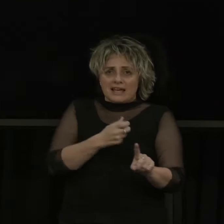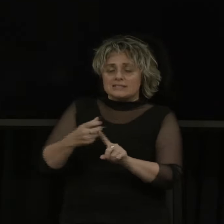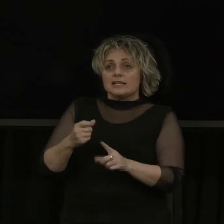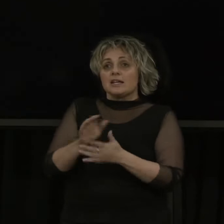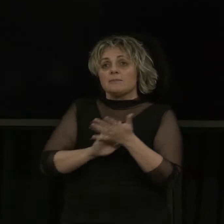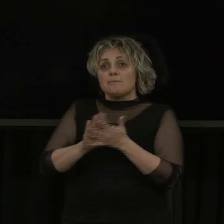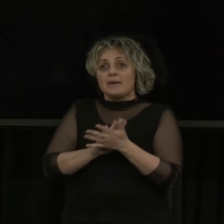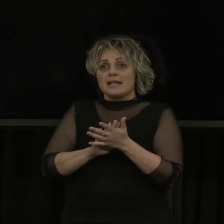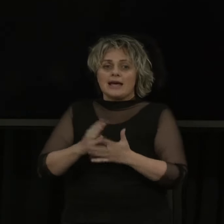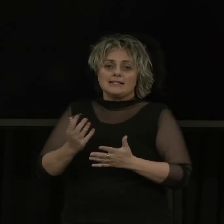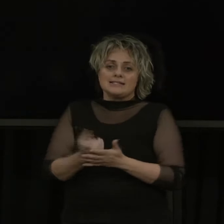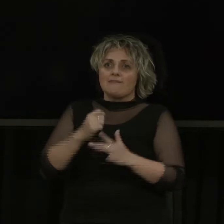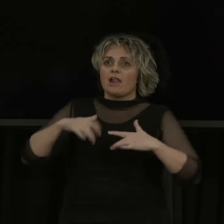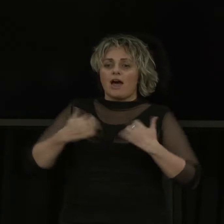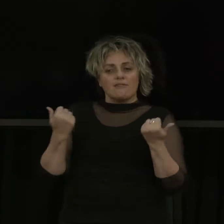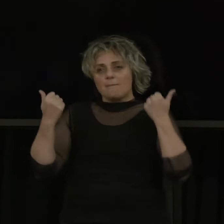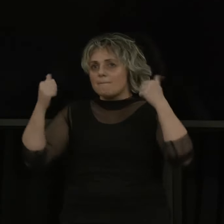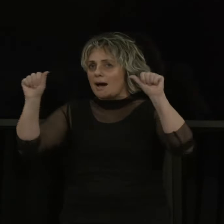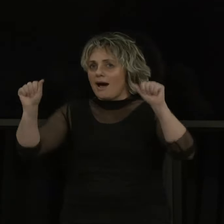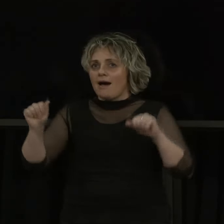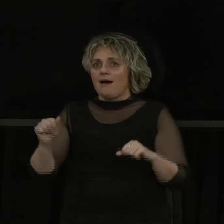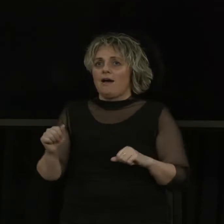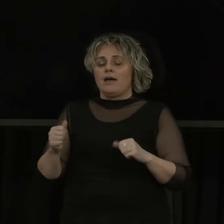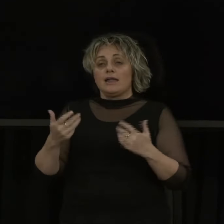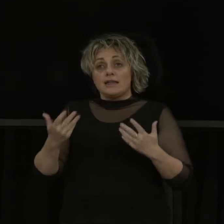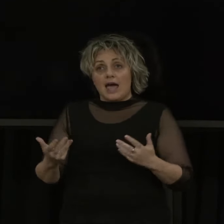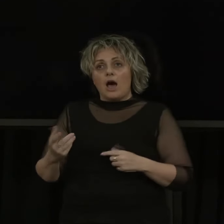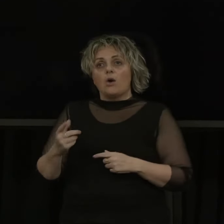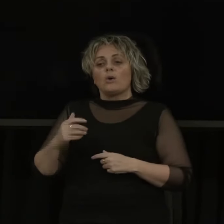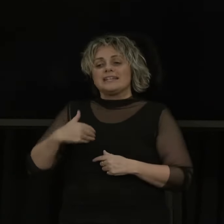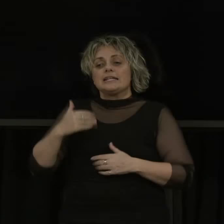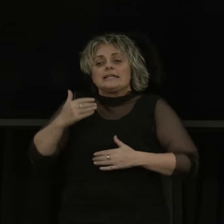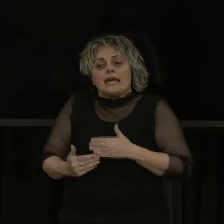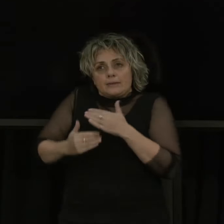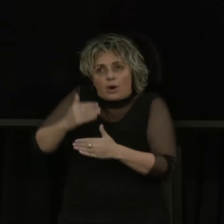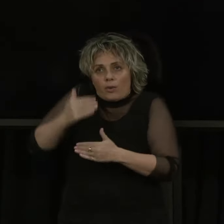is hard work that is literally save lives while we vaccinated